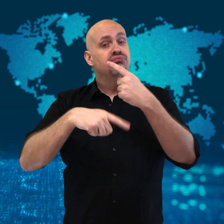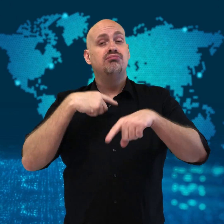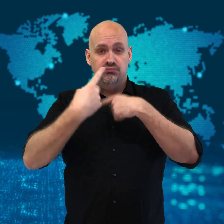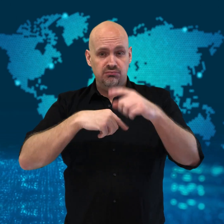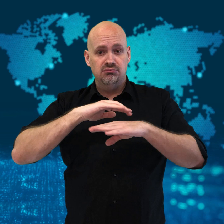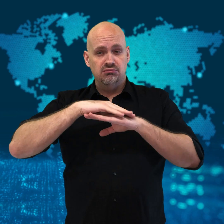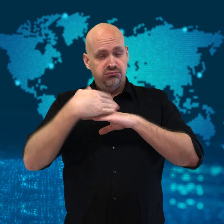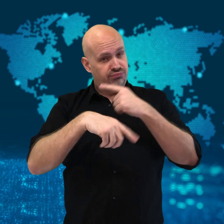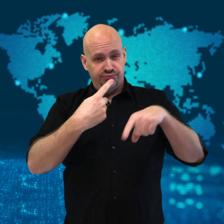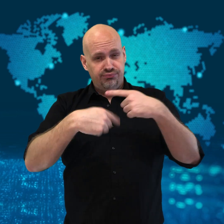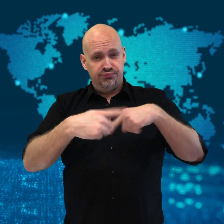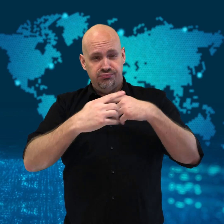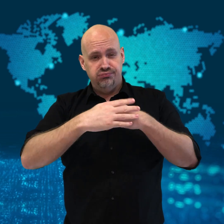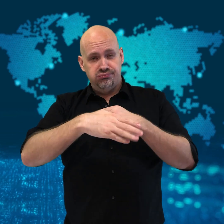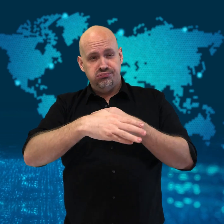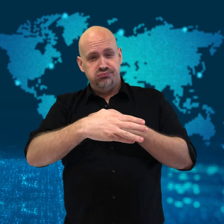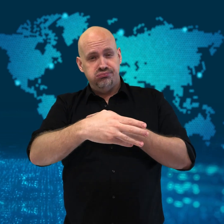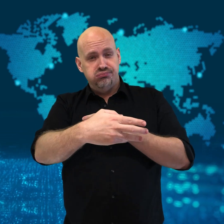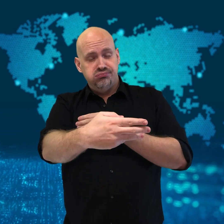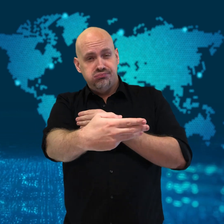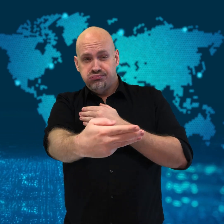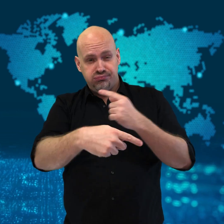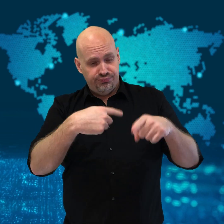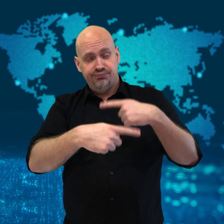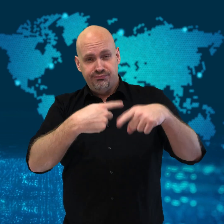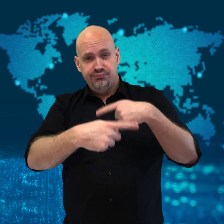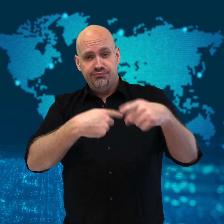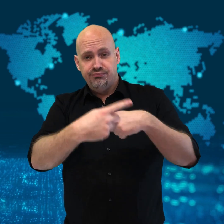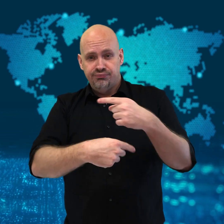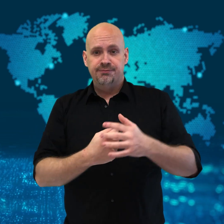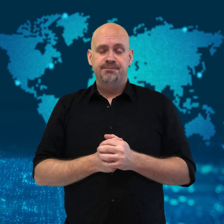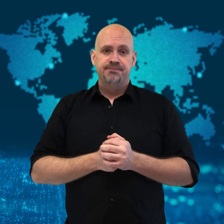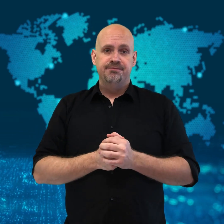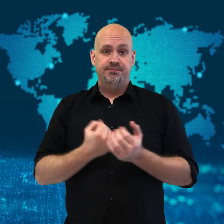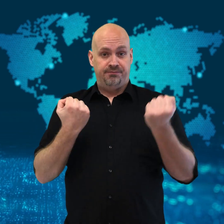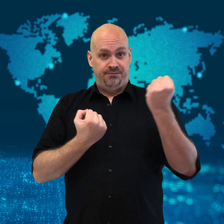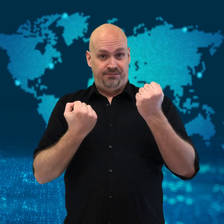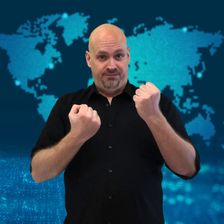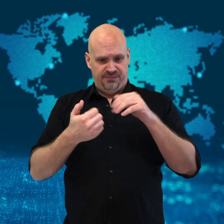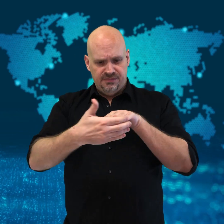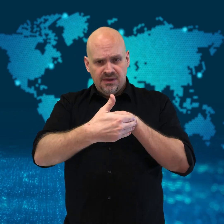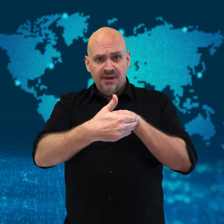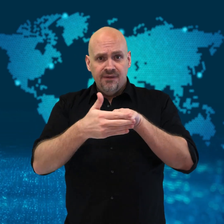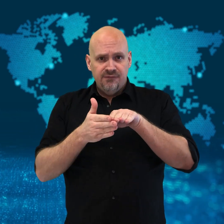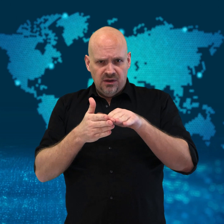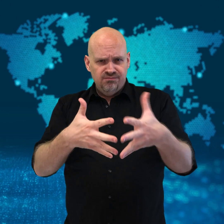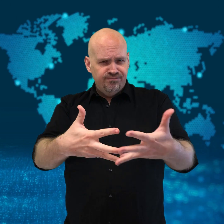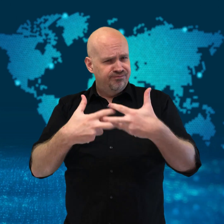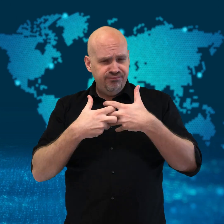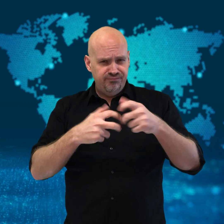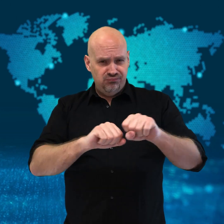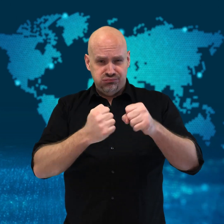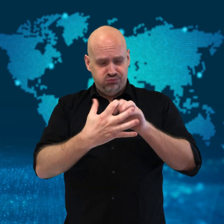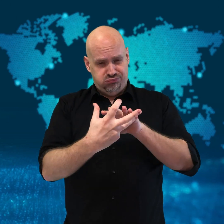It was reported his car rolled over several times going down